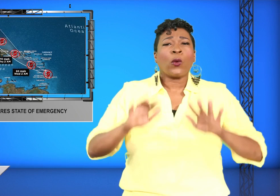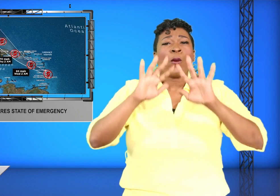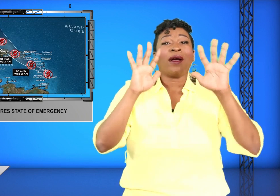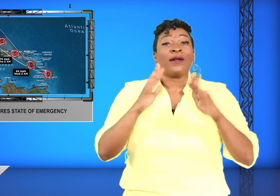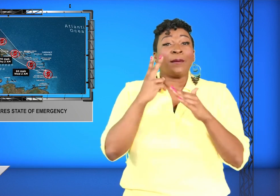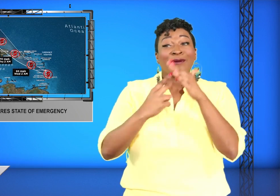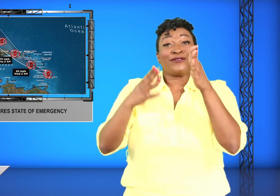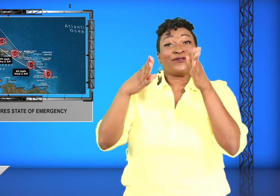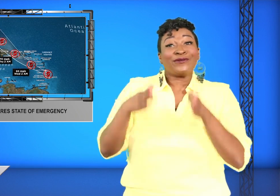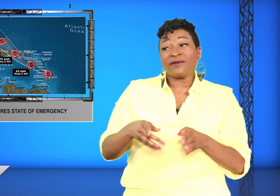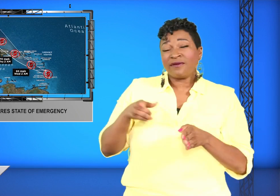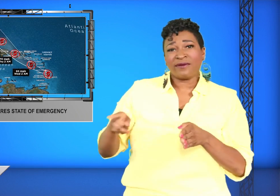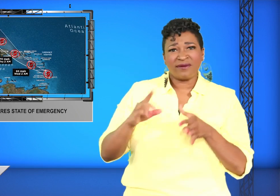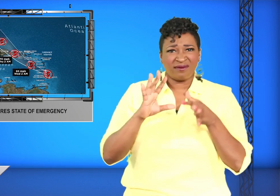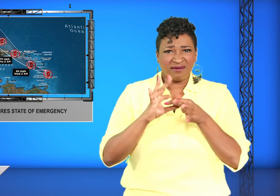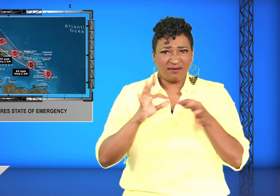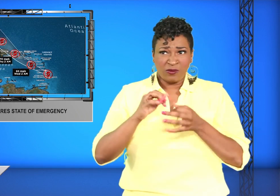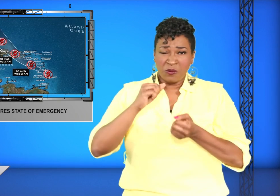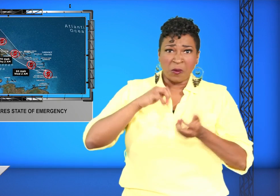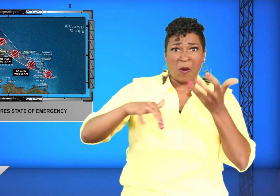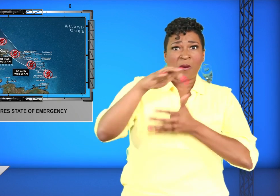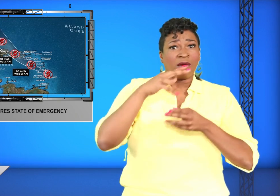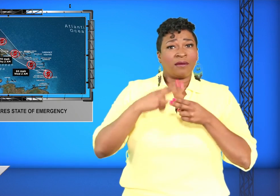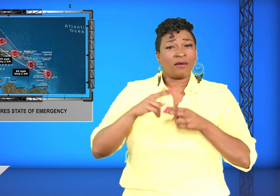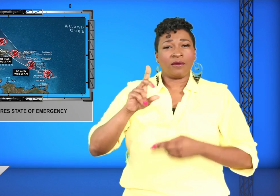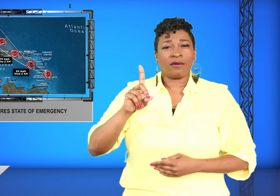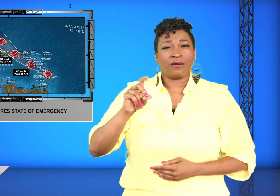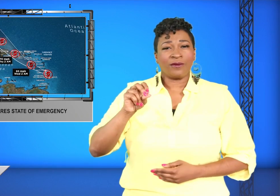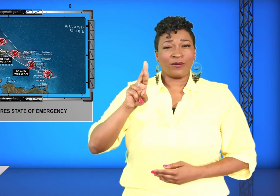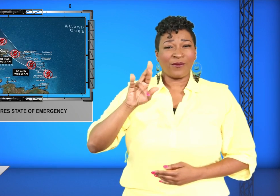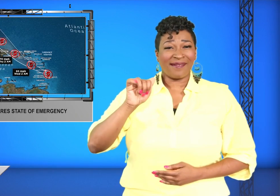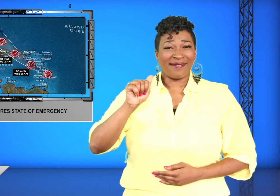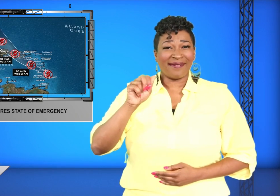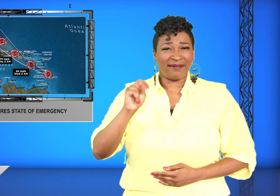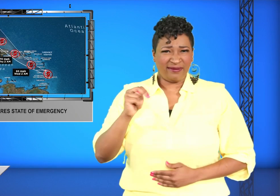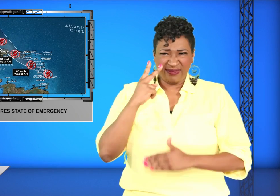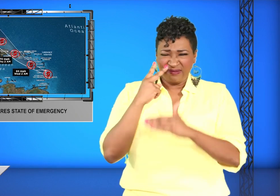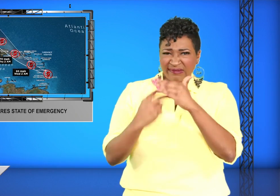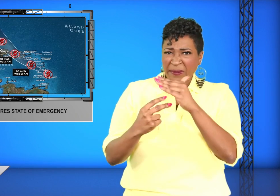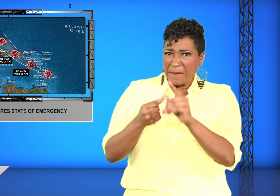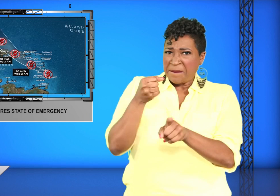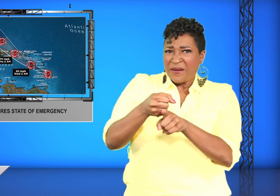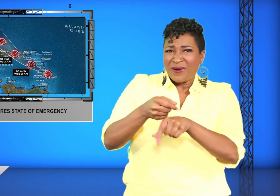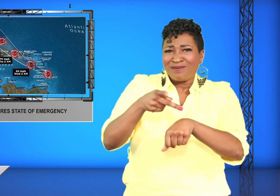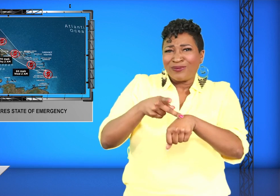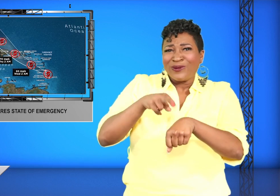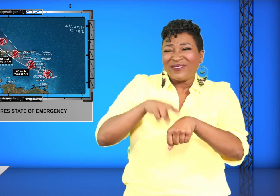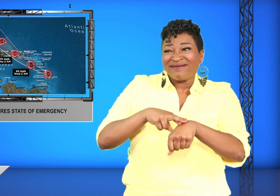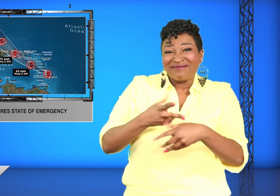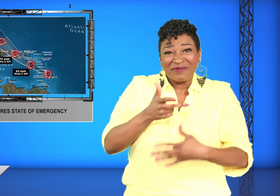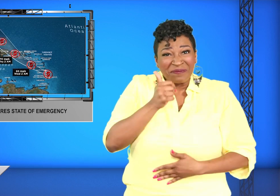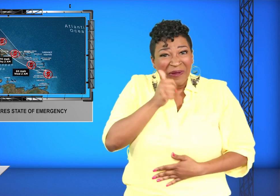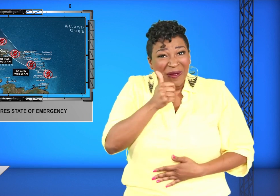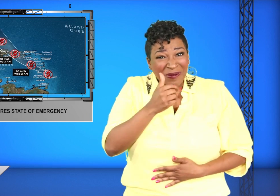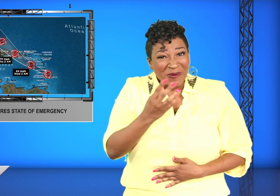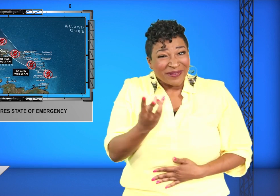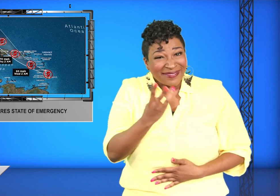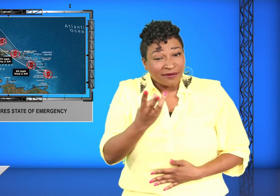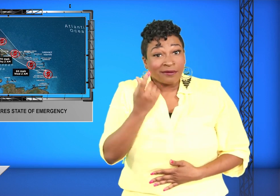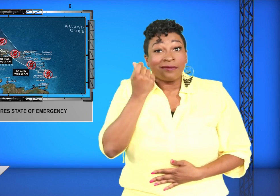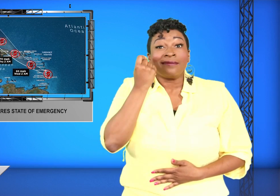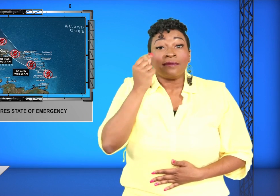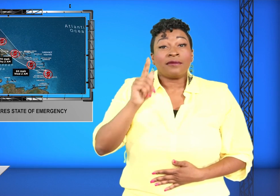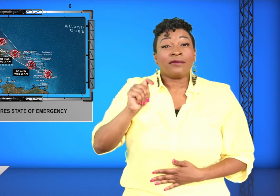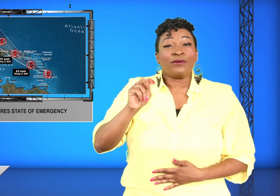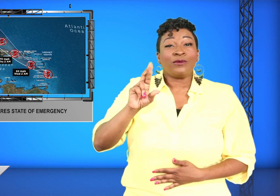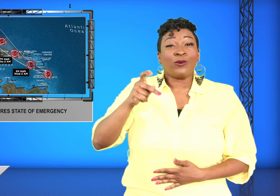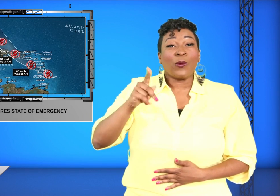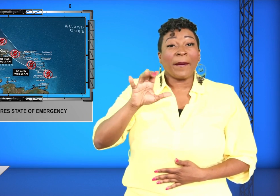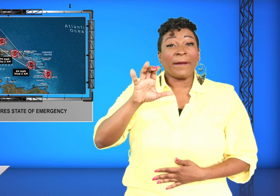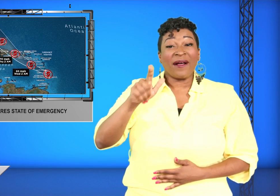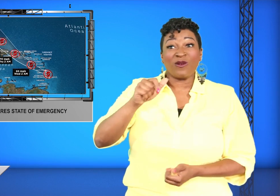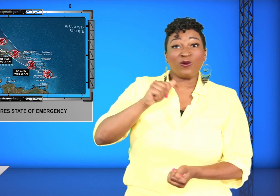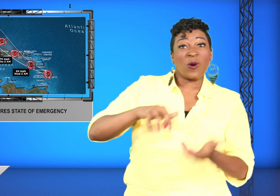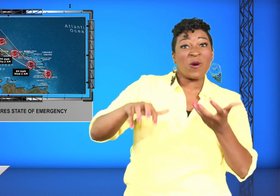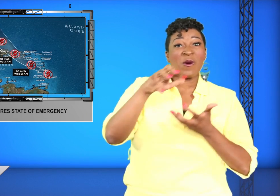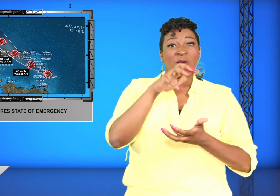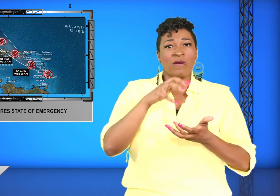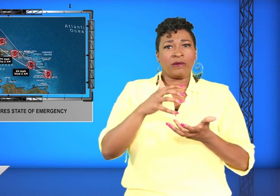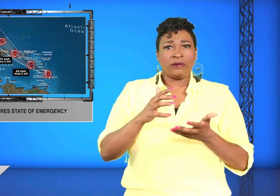Forecasters say Dorian is expected to hit the island Wednesday as a tropical storm but